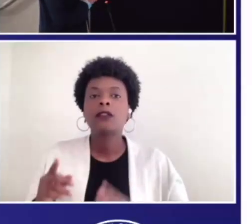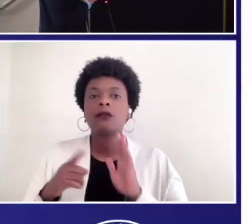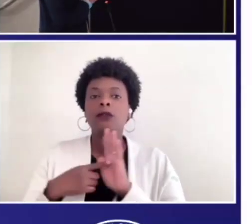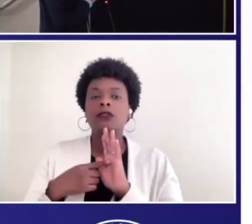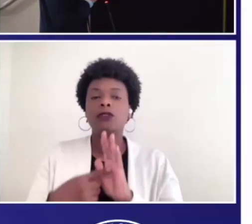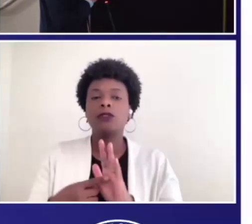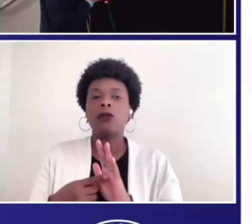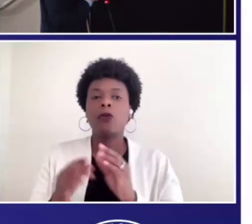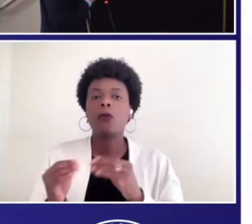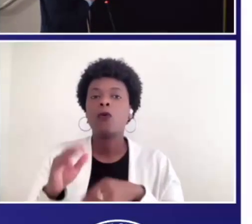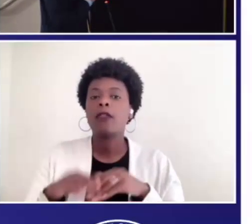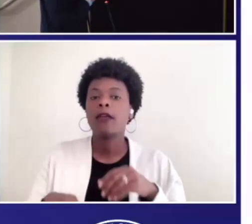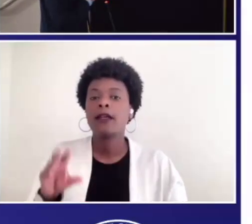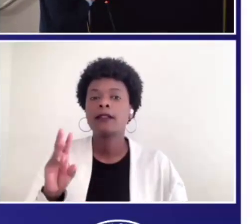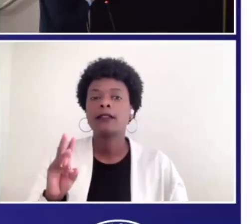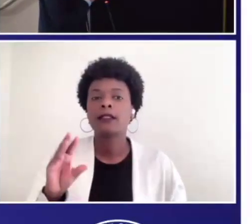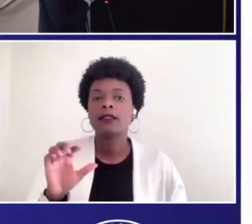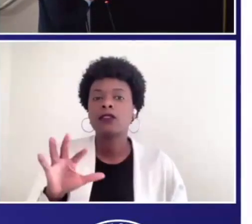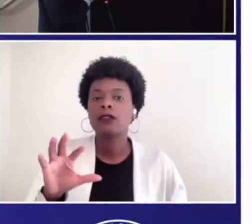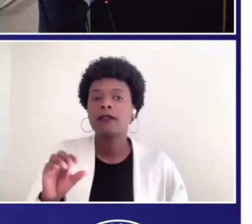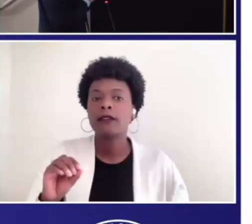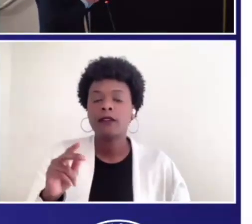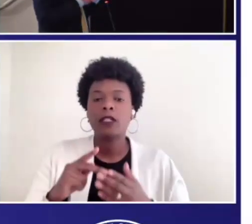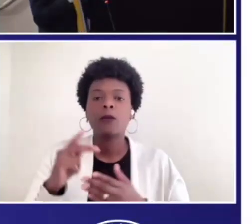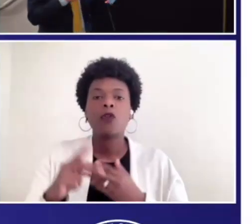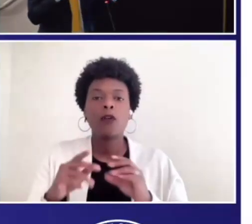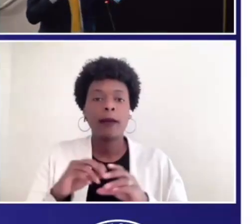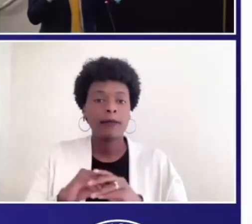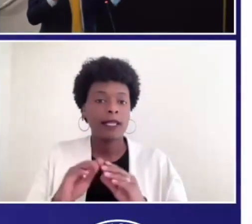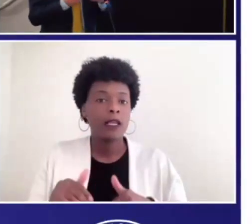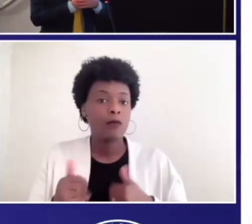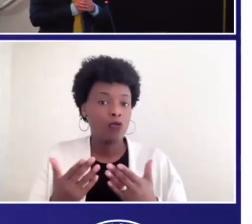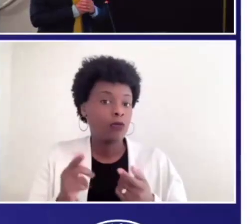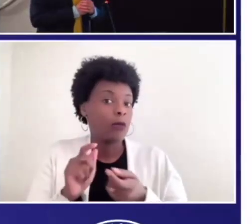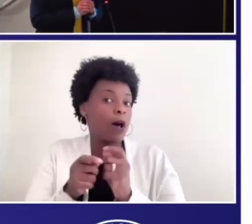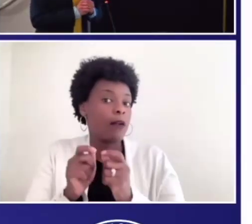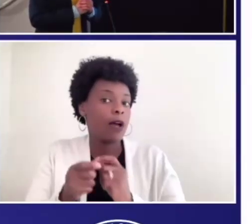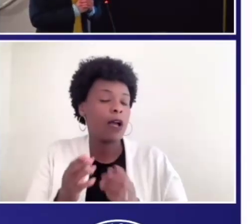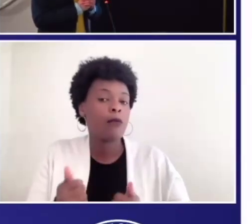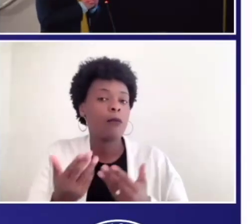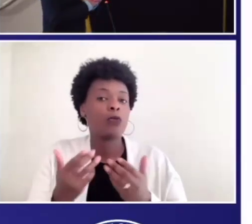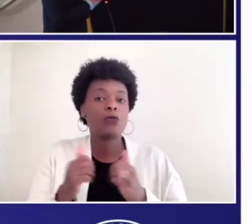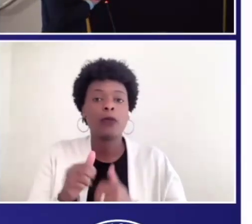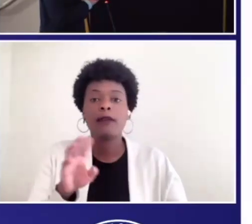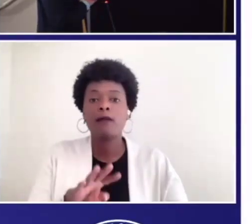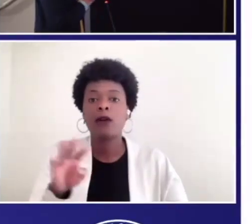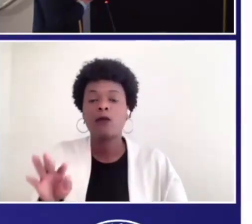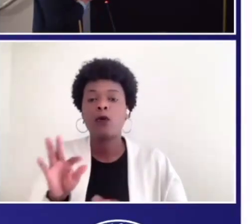that there are more than 650 programs in our proposal. This is the modified proposal that includes the 44 unique six-digit CIP